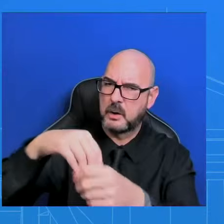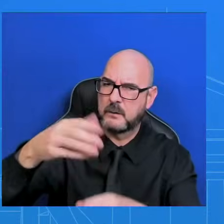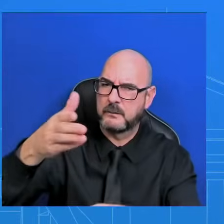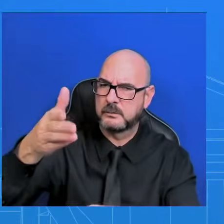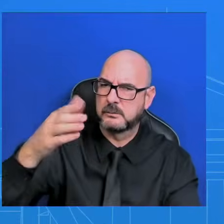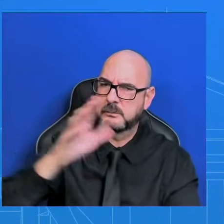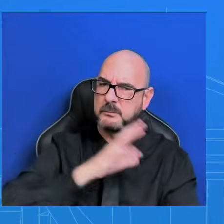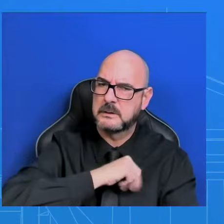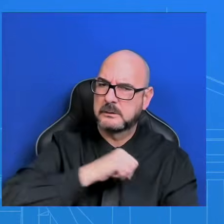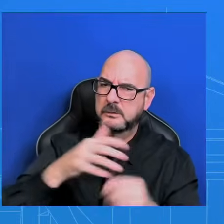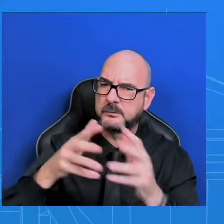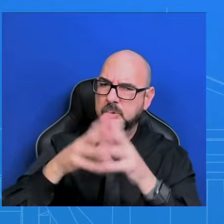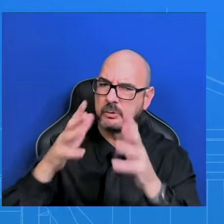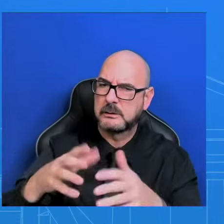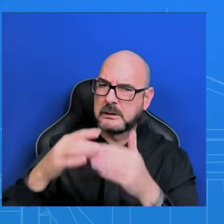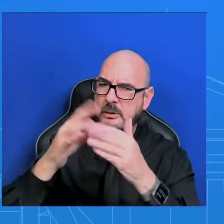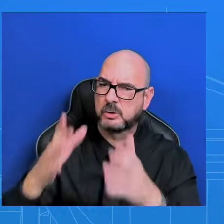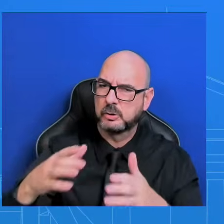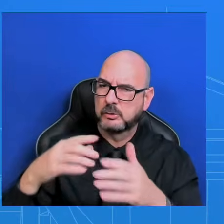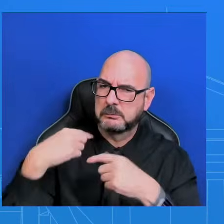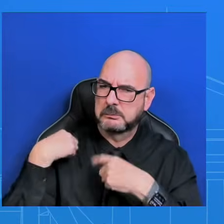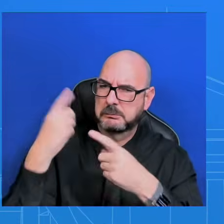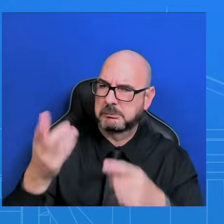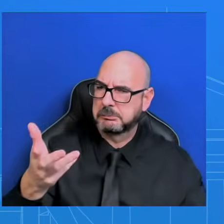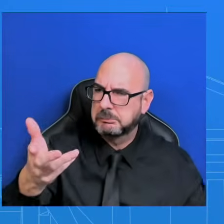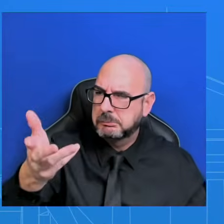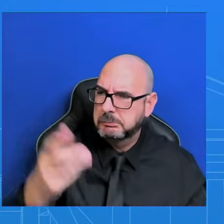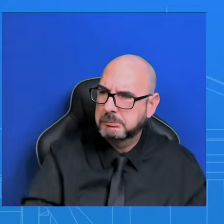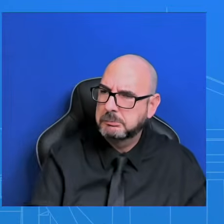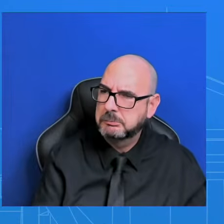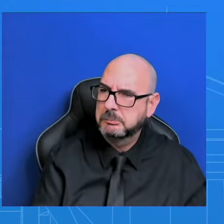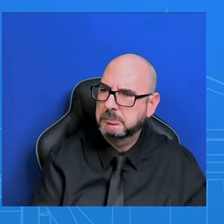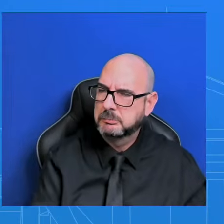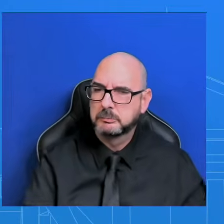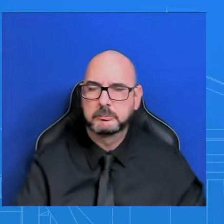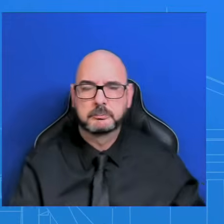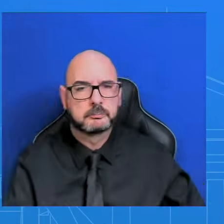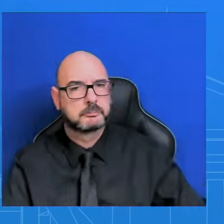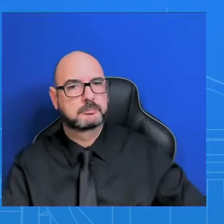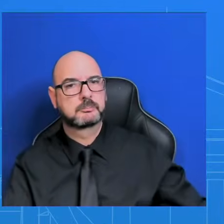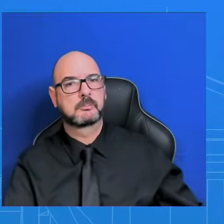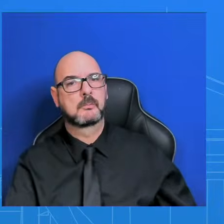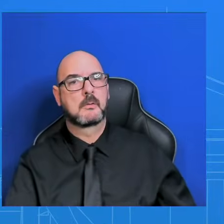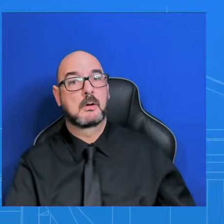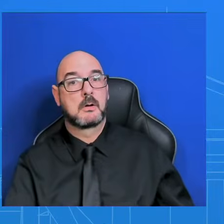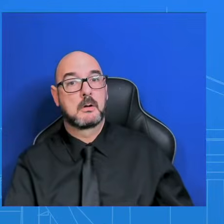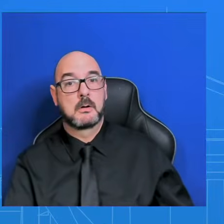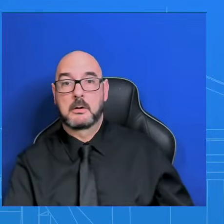Ms. Jean-Pierre: Well, as you just stated in the top of your question, he has had direct conversation with leaders in --